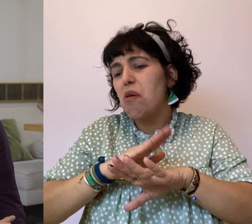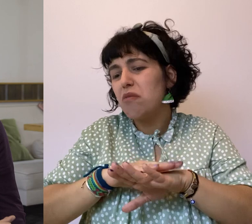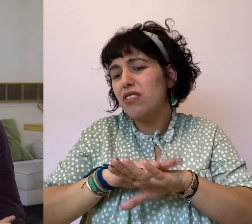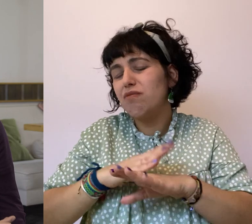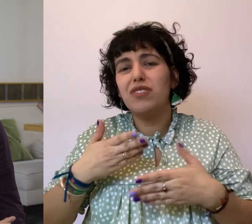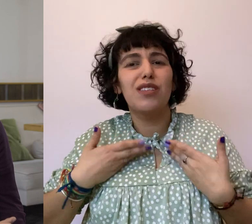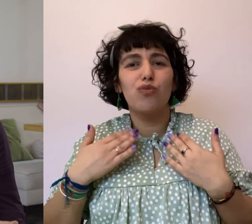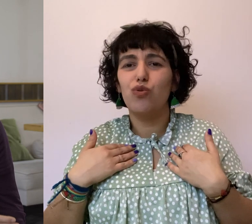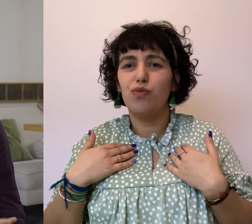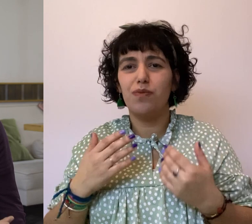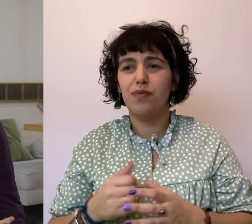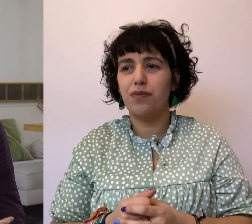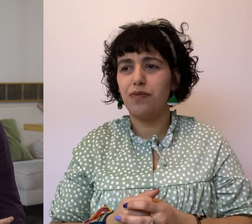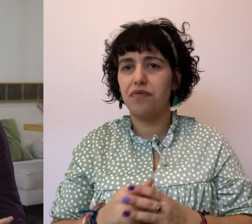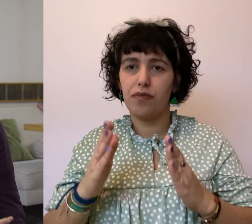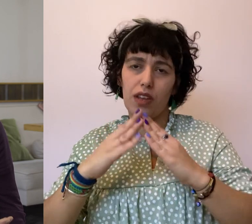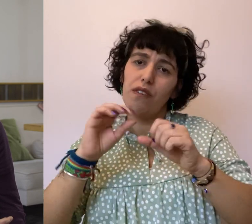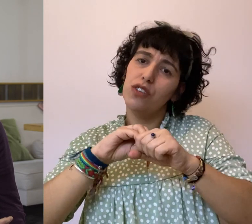I didn't want to leave the house, I didn't want to do anything